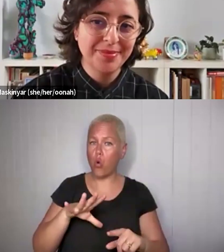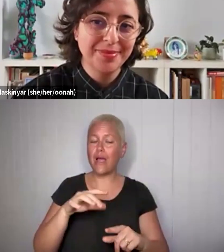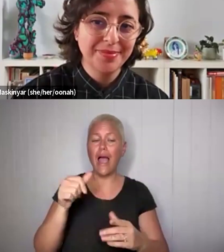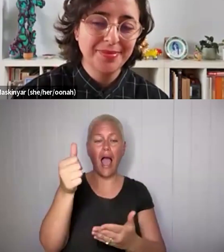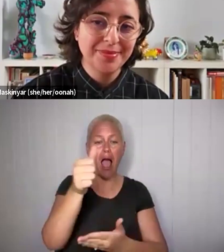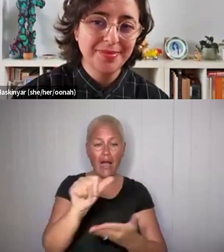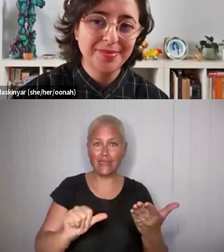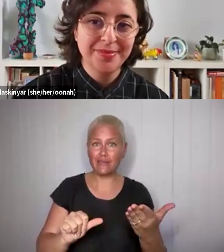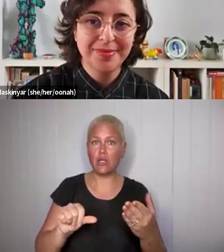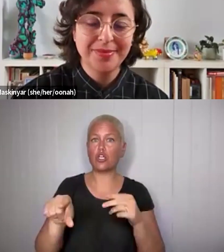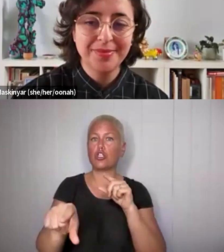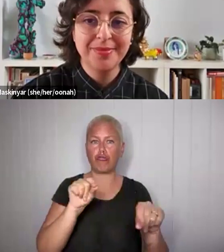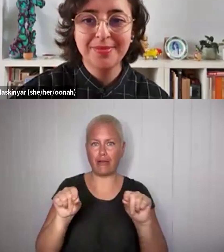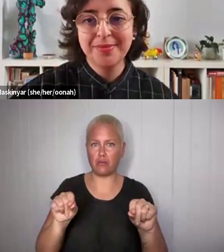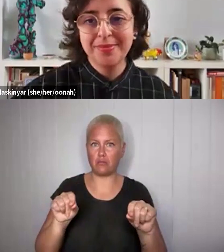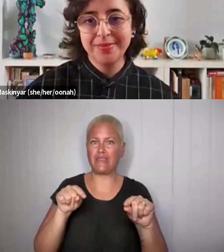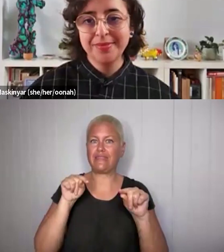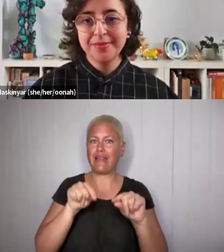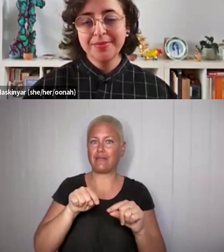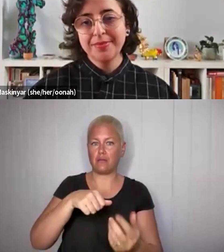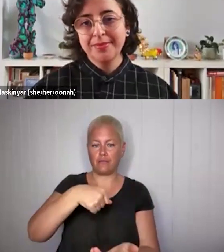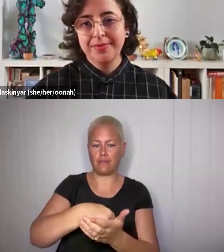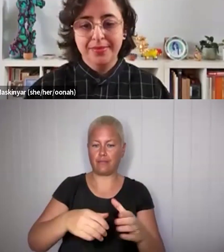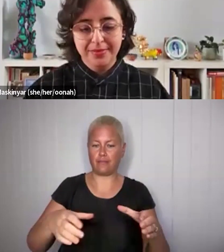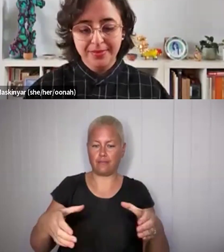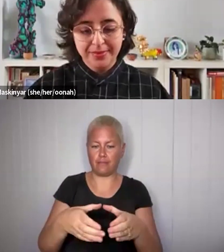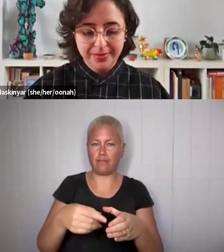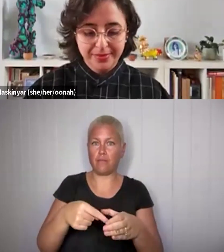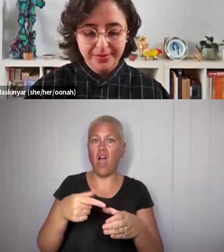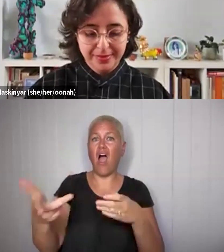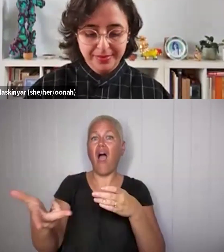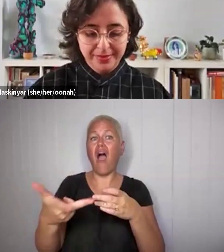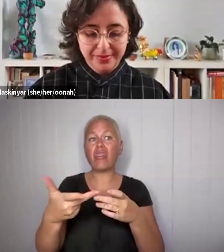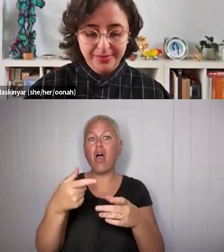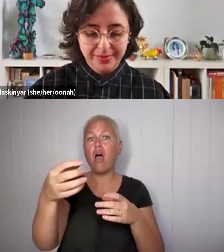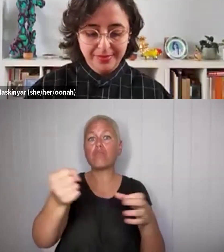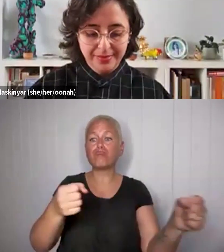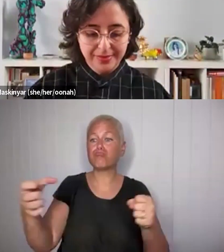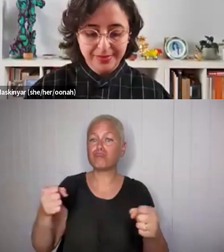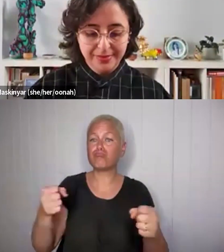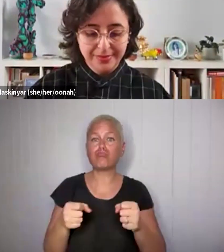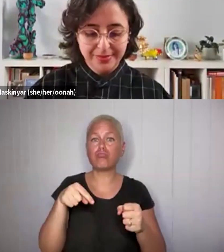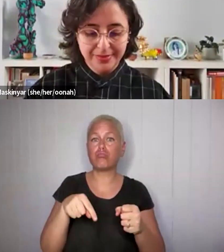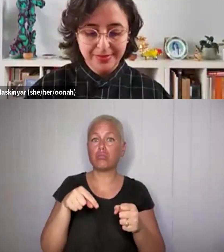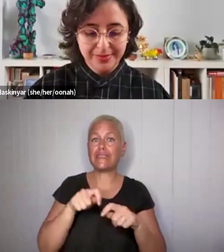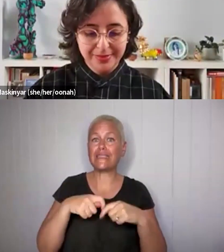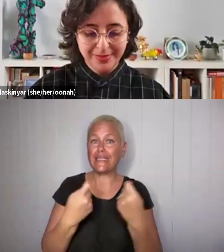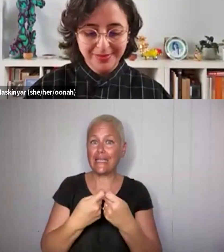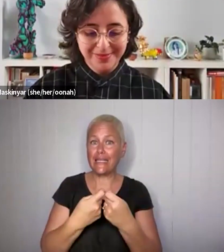the artistic team. So further members of the project or the idea will be explored further